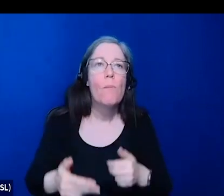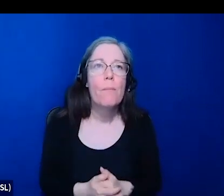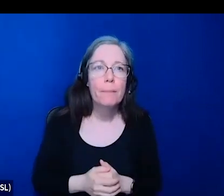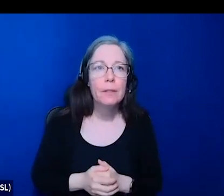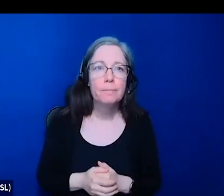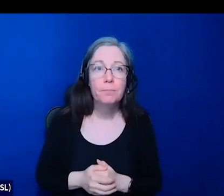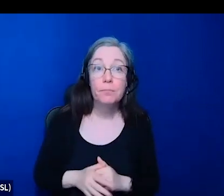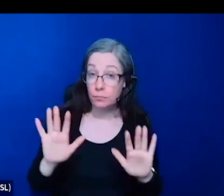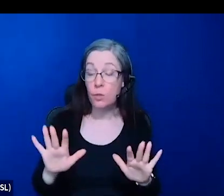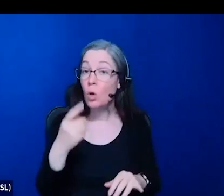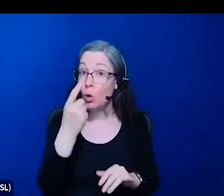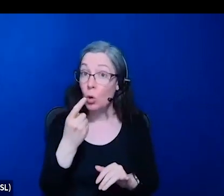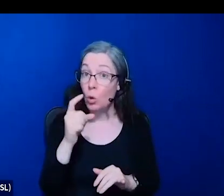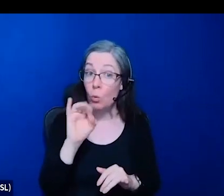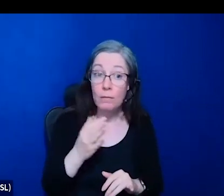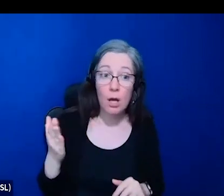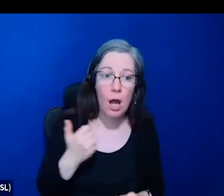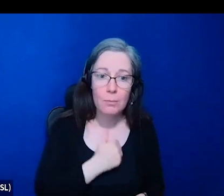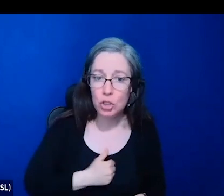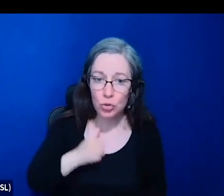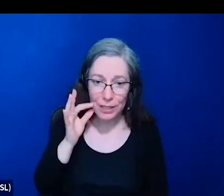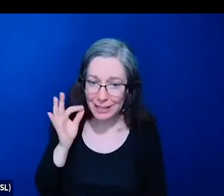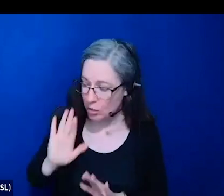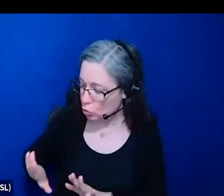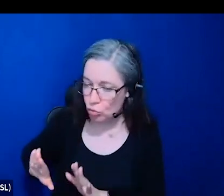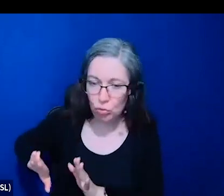As I said, one of the things that-- Oh, sorry, Katie. No, no, no. One of the things